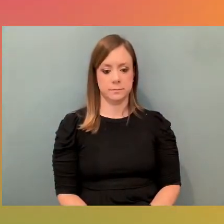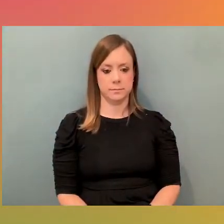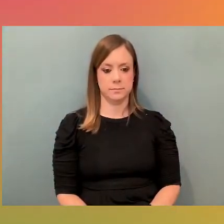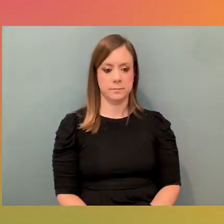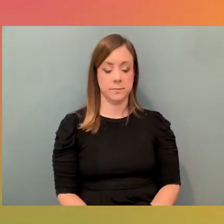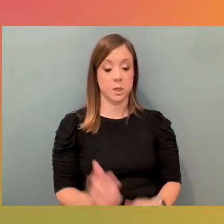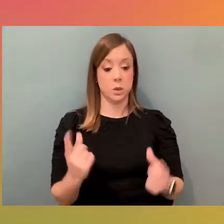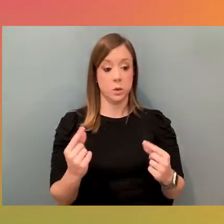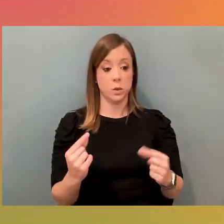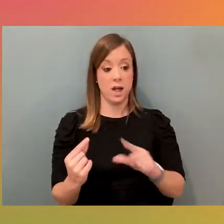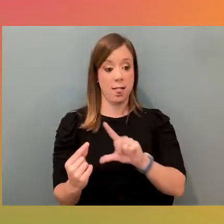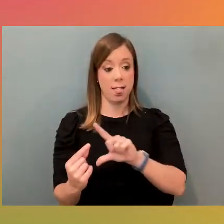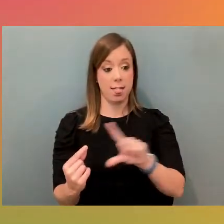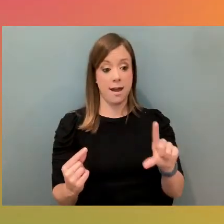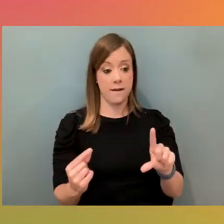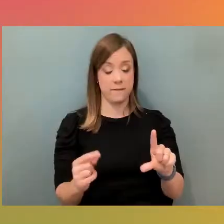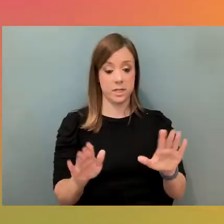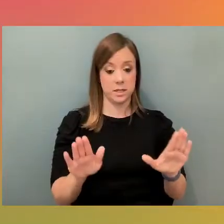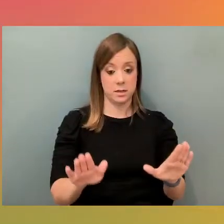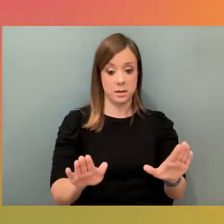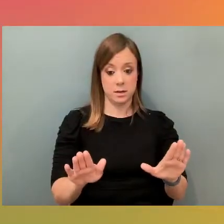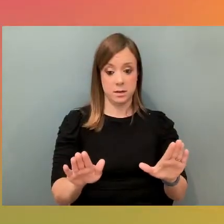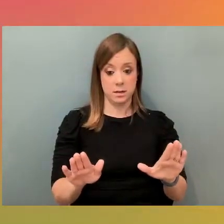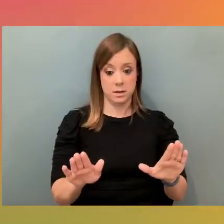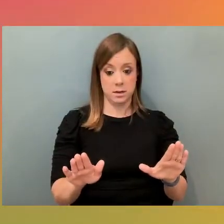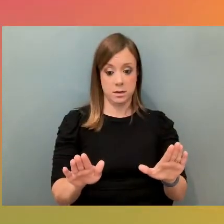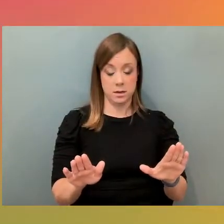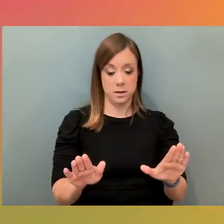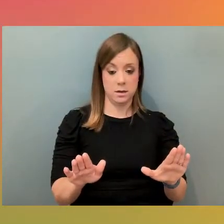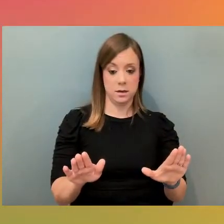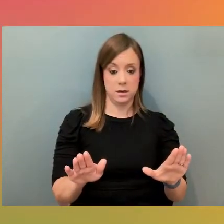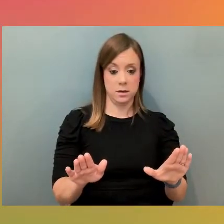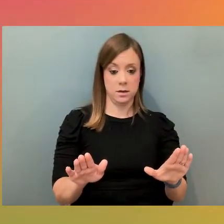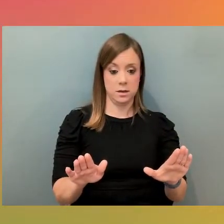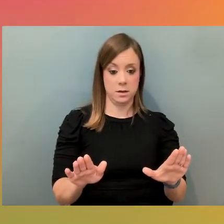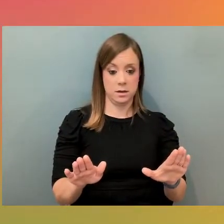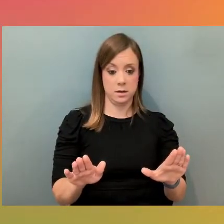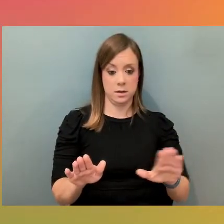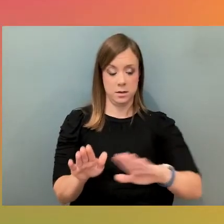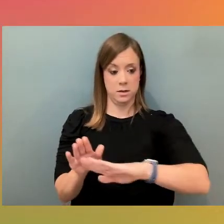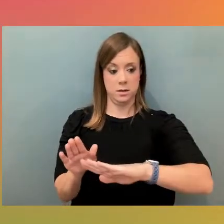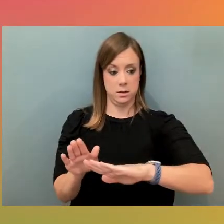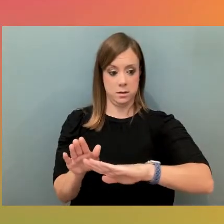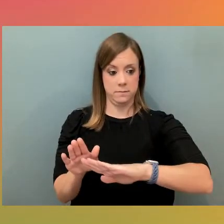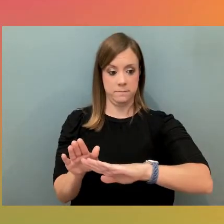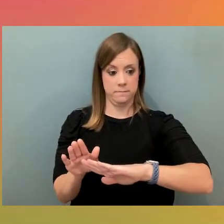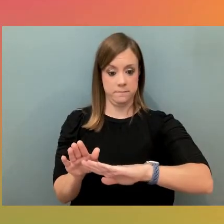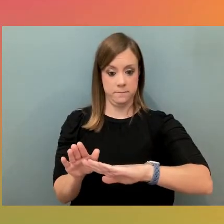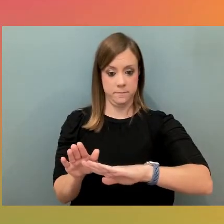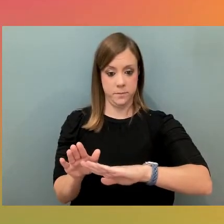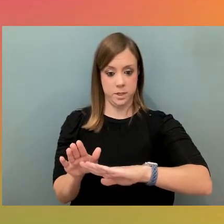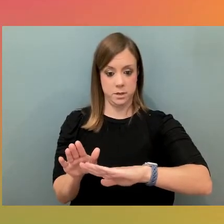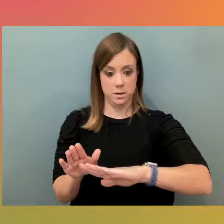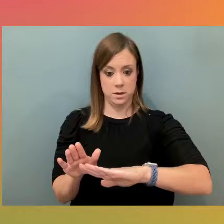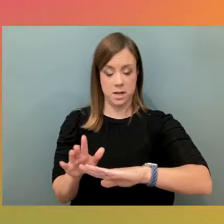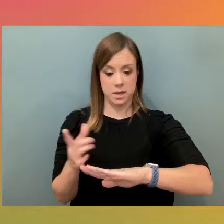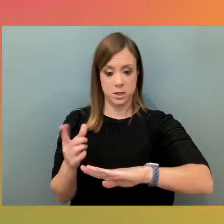AND YOU CAN START RIGHT HERE. TURN YOUR LEFT HAND DIAGONALLY ACROSS THE MAT. PRESS THE ELBOW AND FOREARM